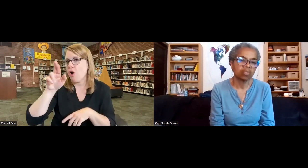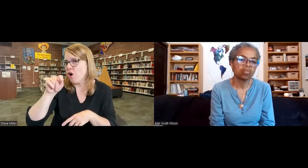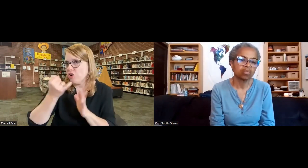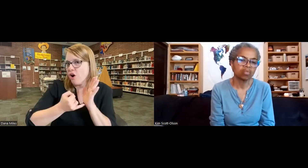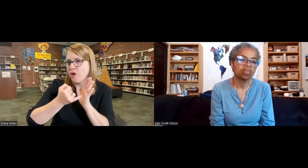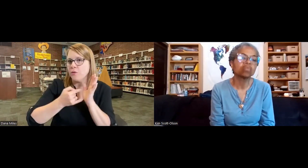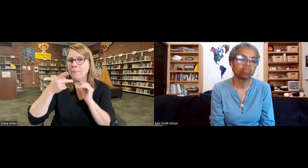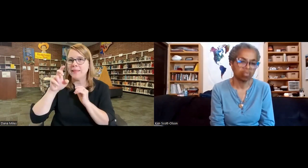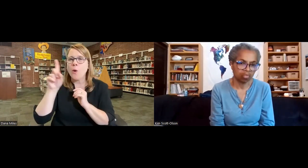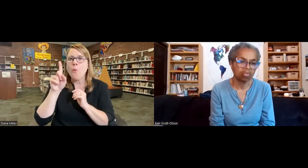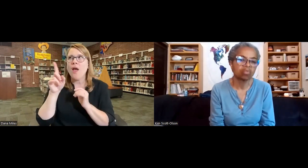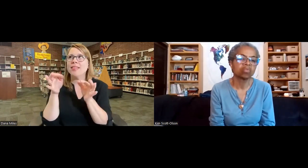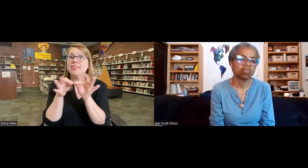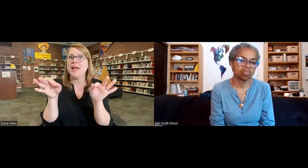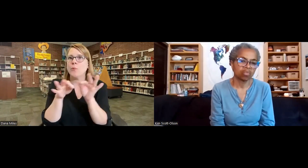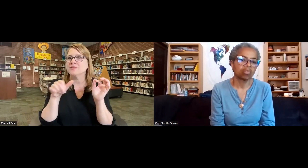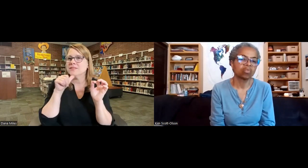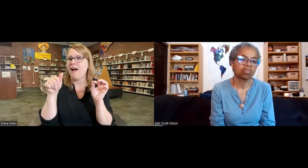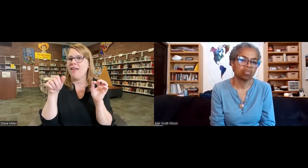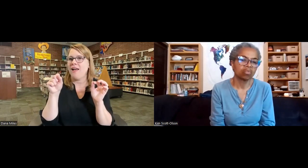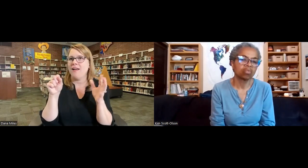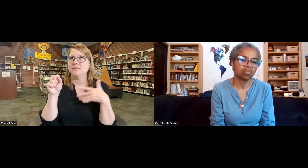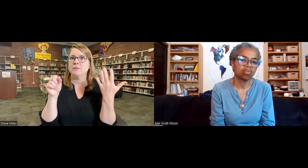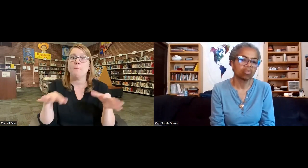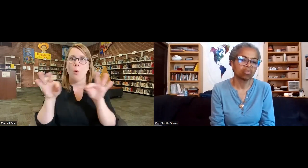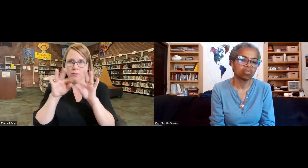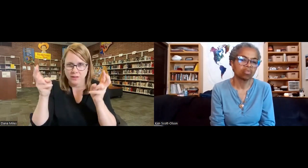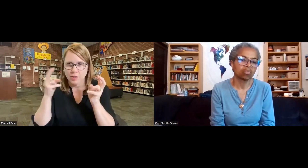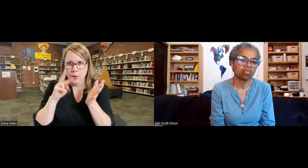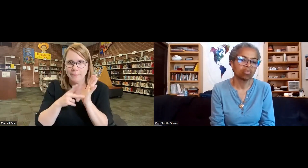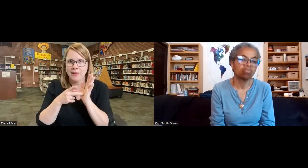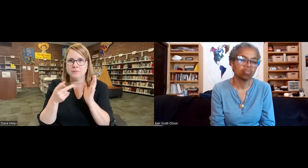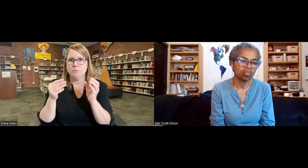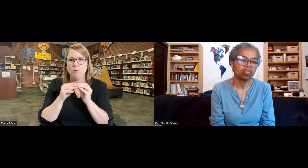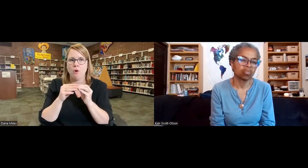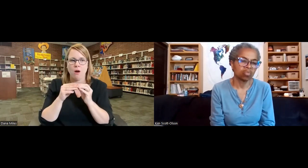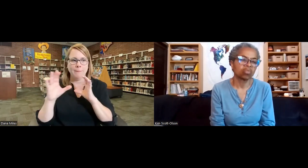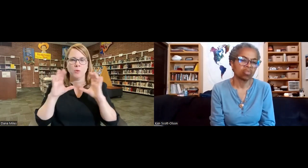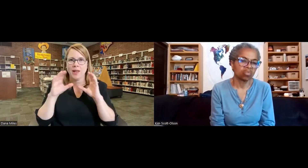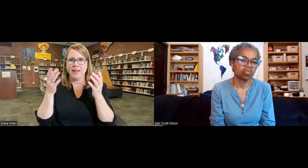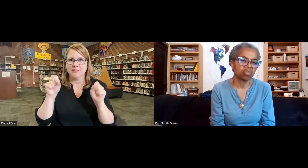Like art class for example, where language isn’t necessarily at the forefront, you know what I mean?